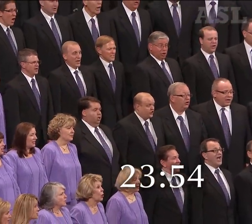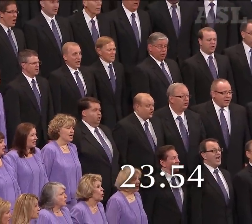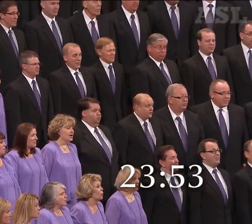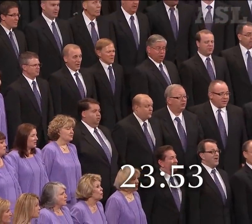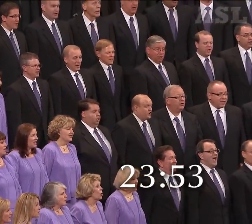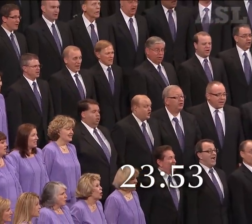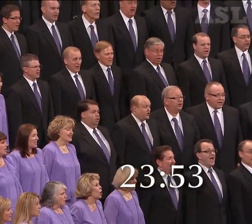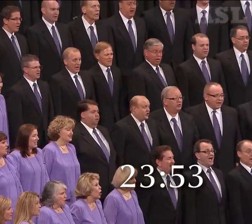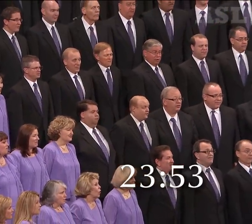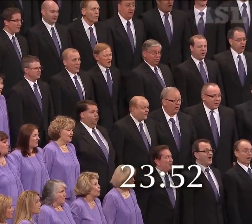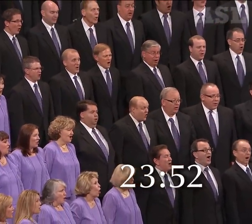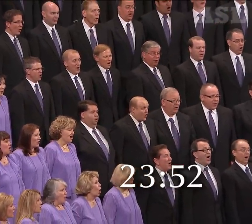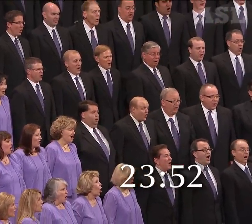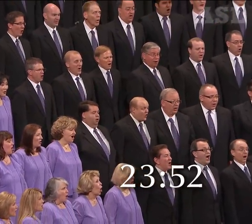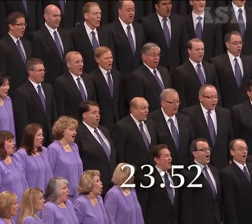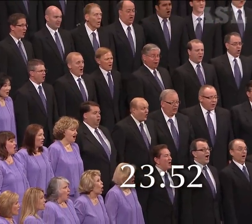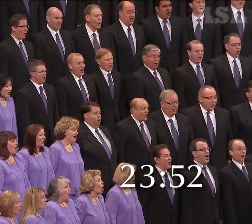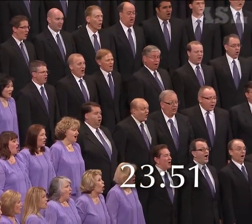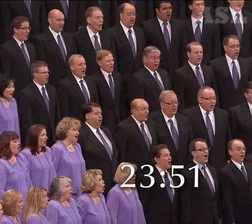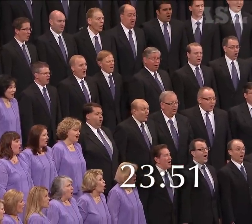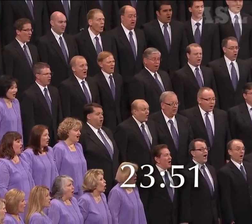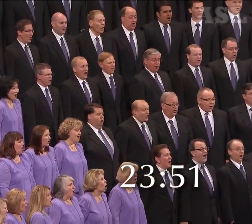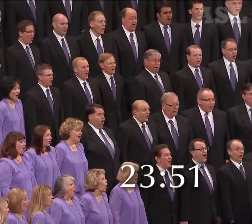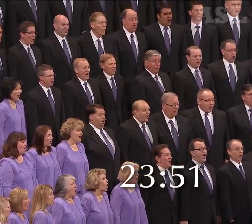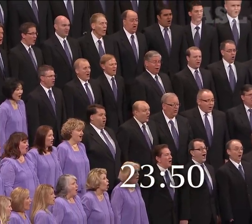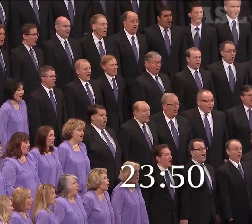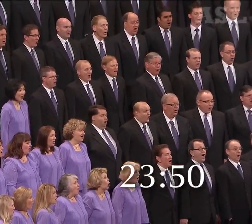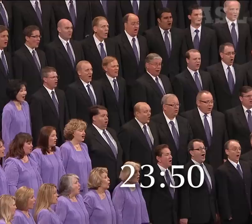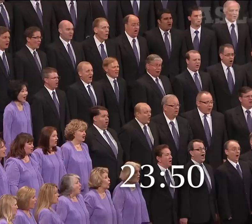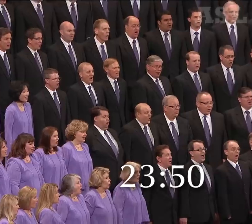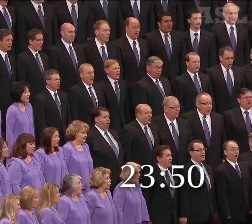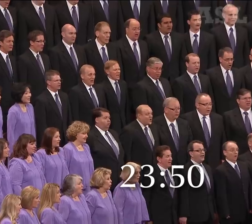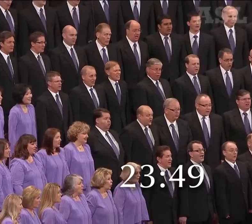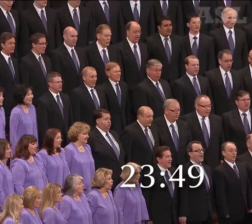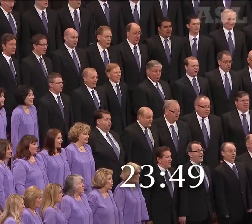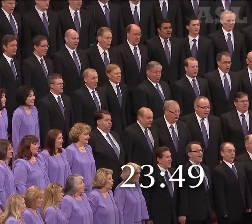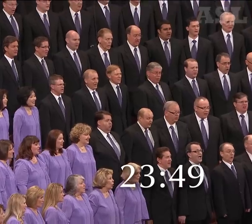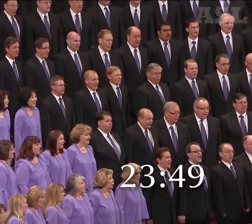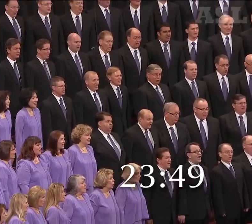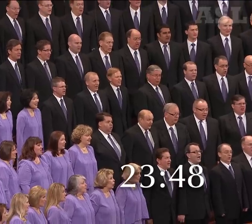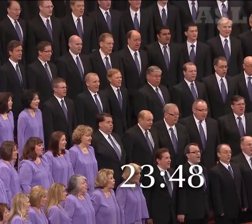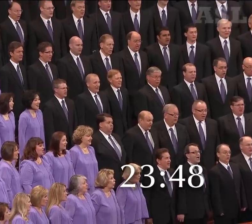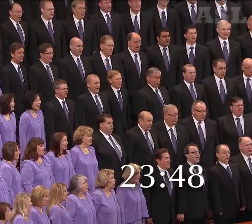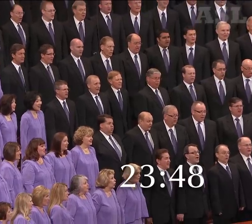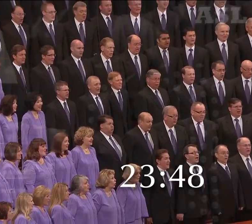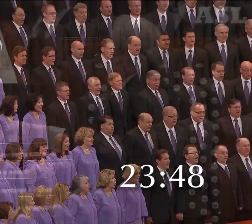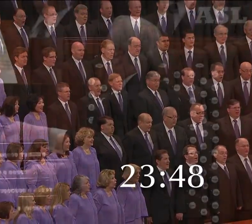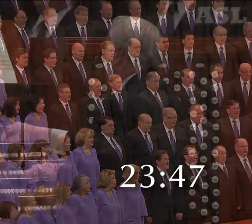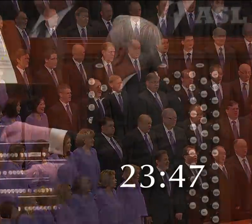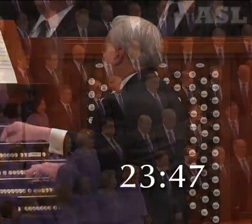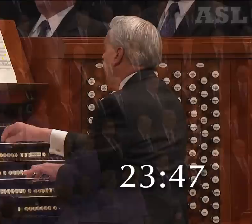THIS IS THE ENGLISH CLOSED CAPTION CHANNEL OF THE CHURCH OF JESUS CHRIST OF LATTER-DAY SAINTS.